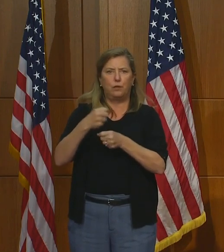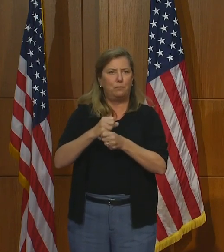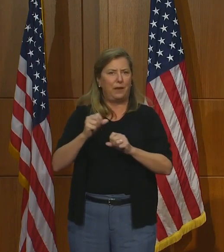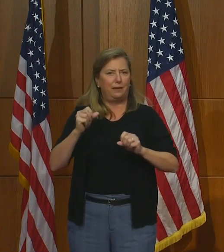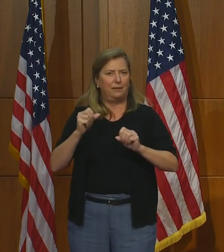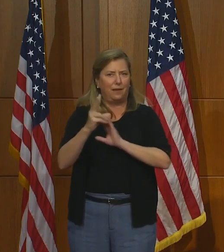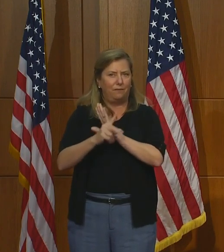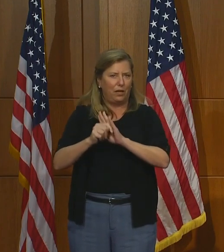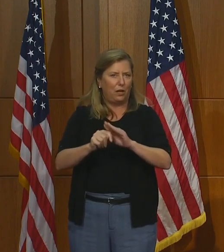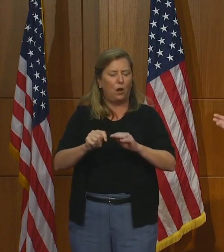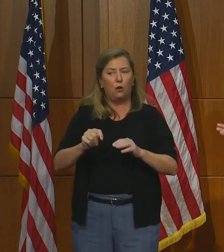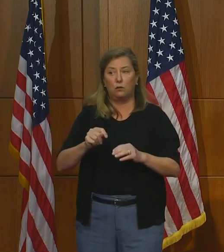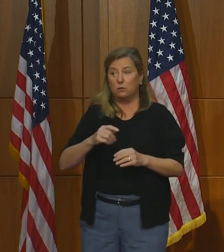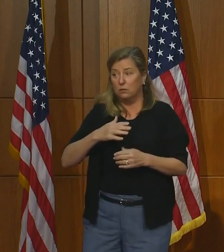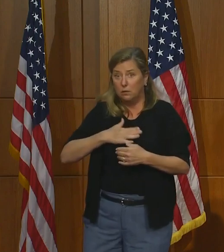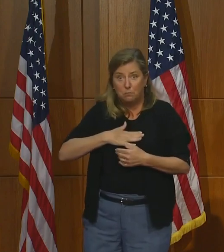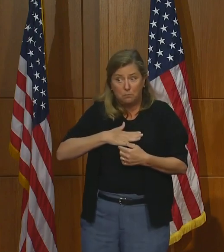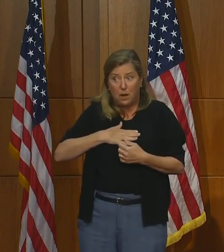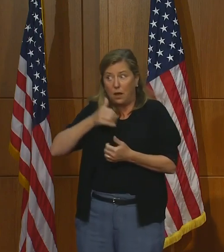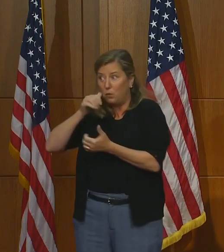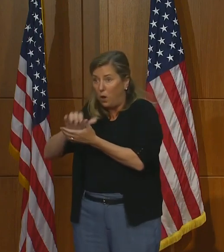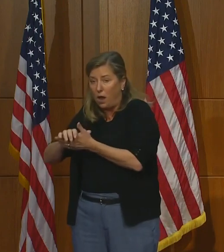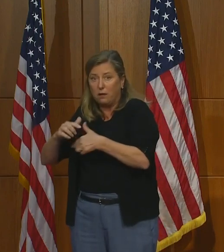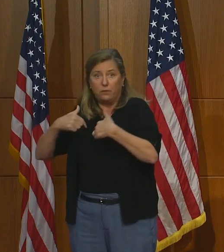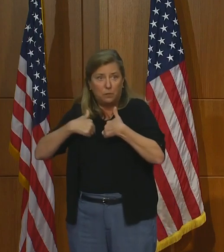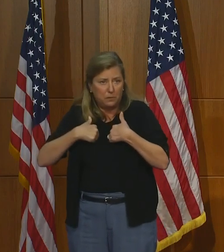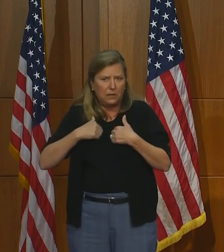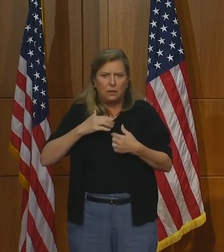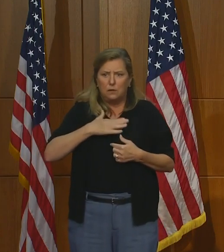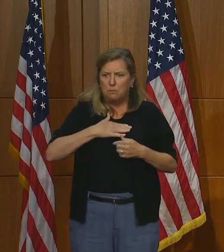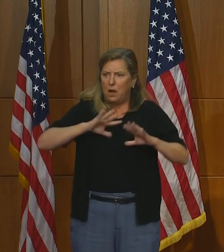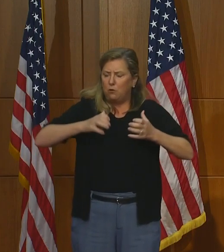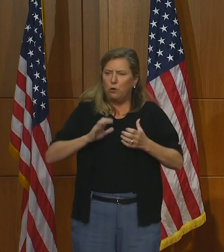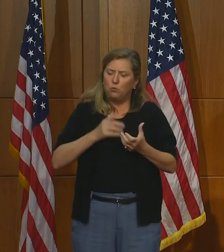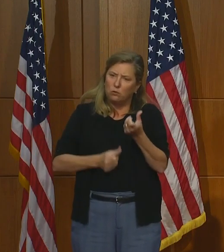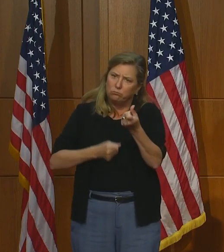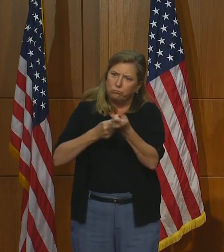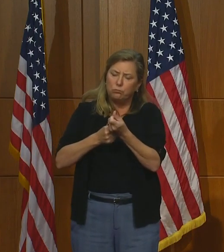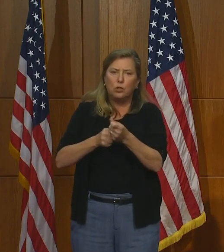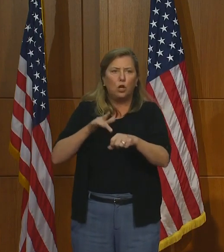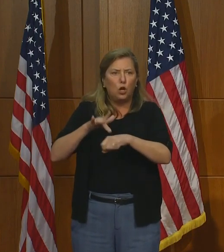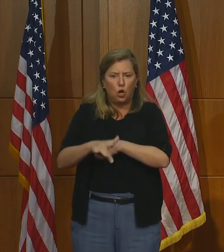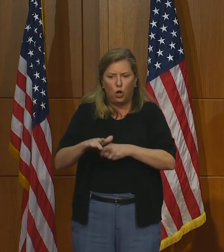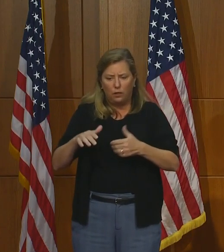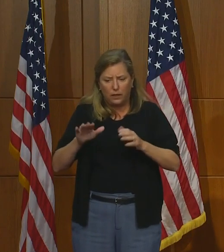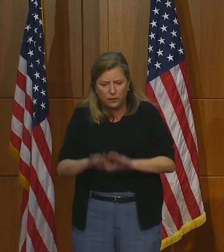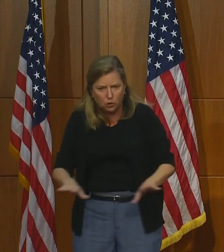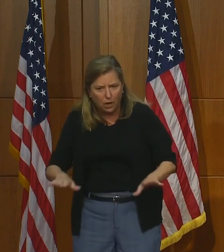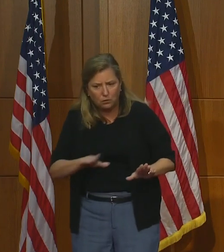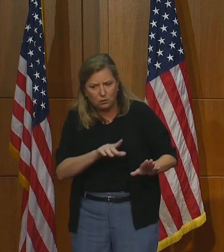YESTERDAY FOR BUT- IS MY WIFE'S AND MY COMMITMENT AND OUR